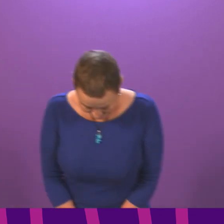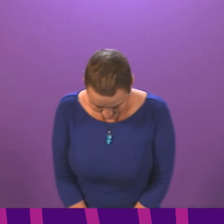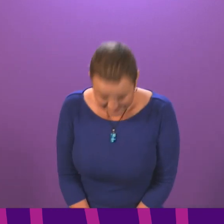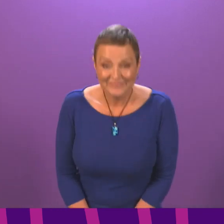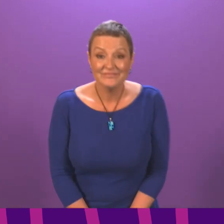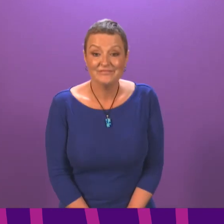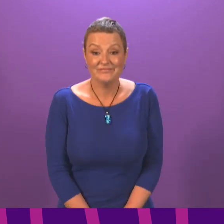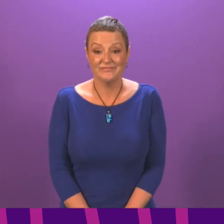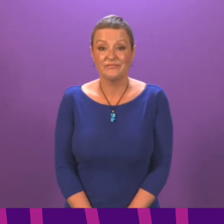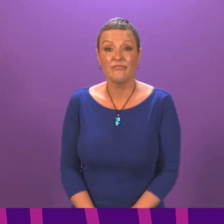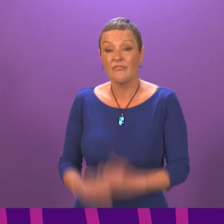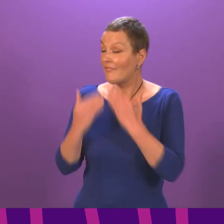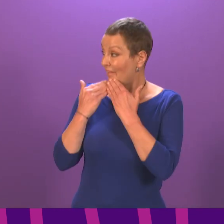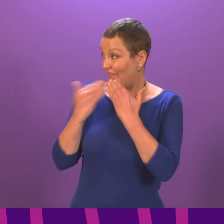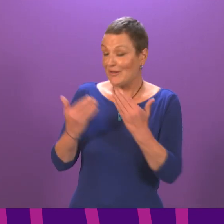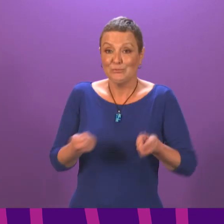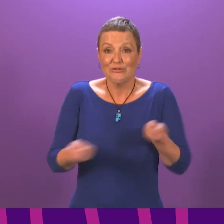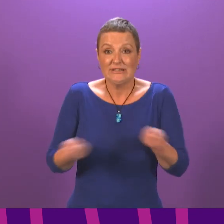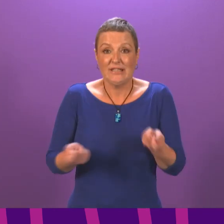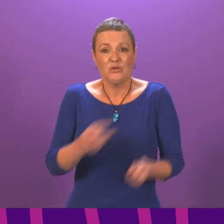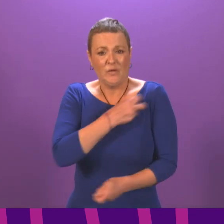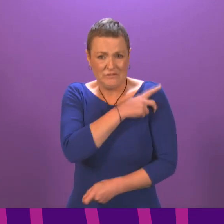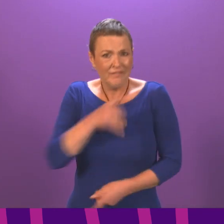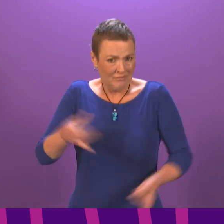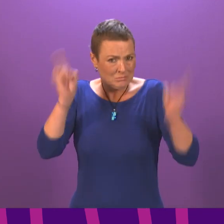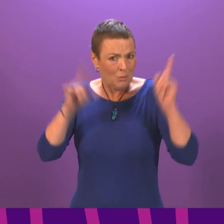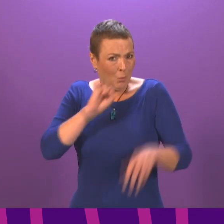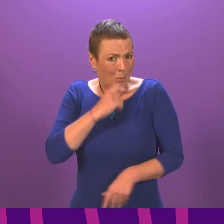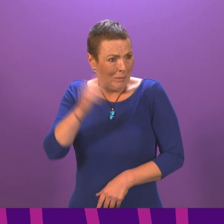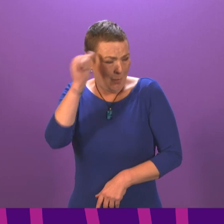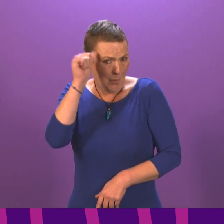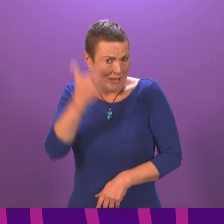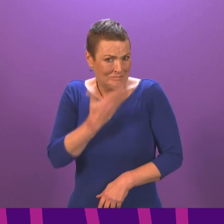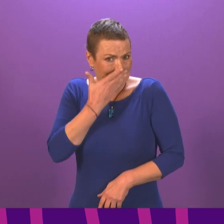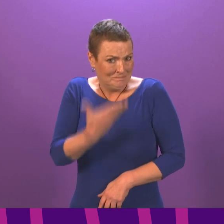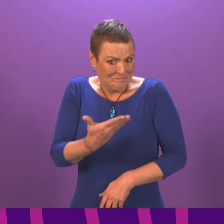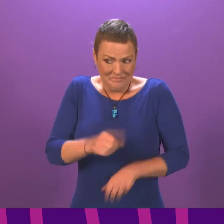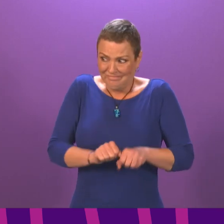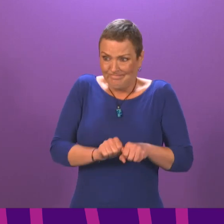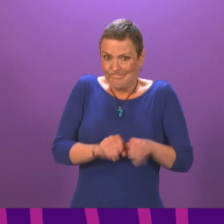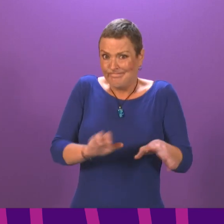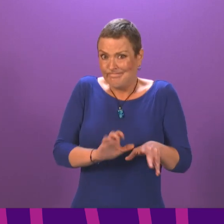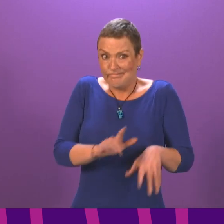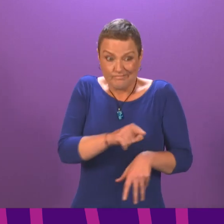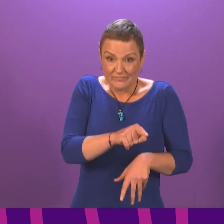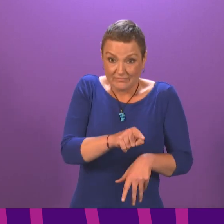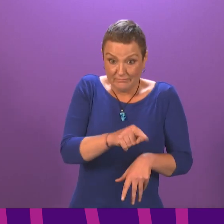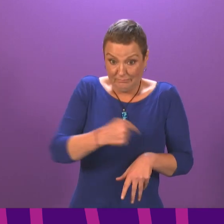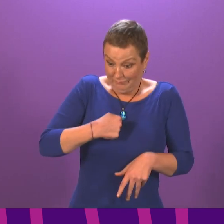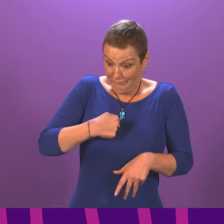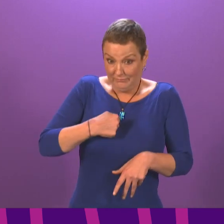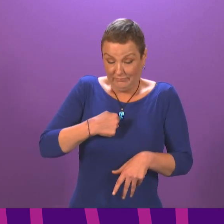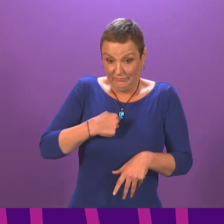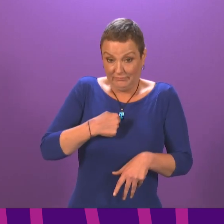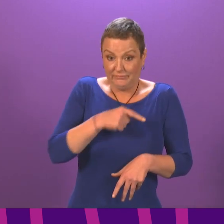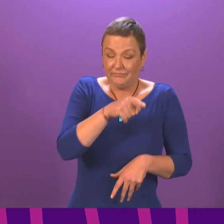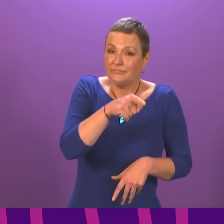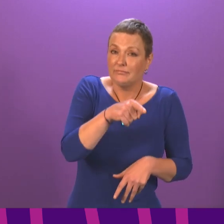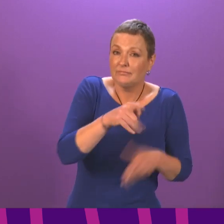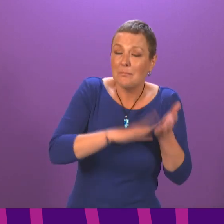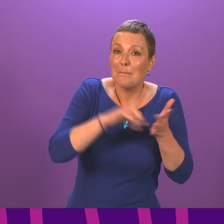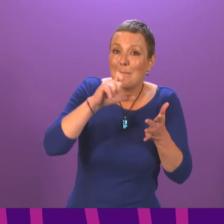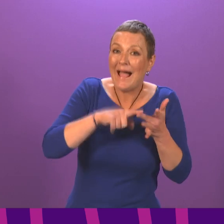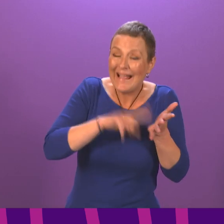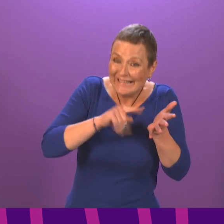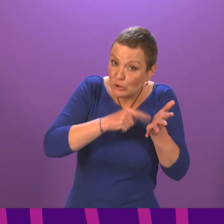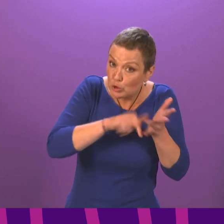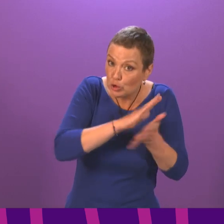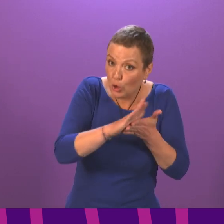The First Minister will be aware of the worrying outbreak of Covid at the Kepak McIntosh Donald